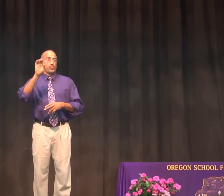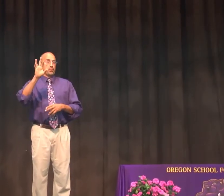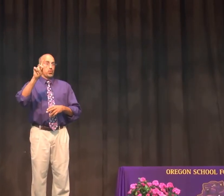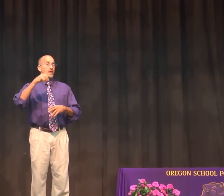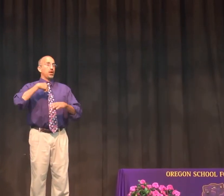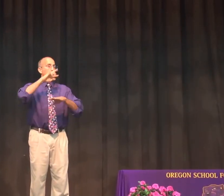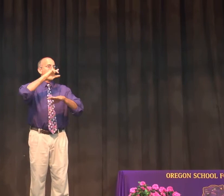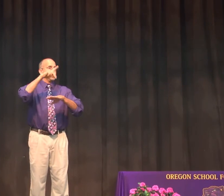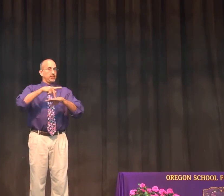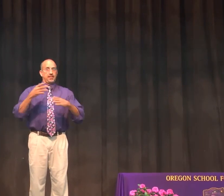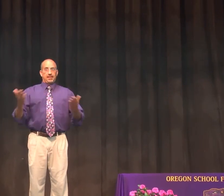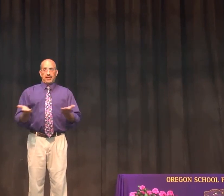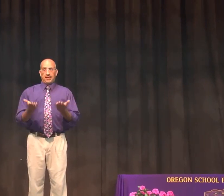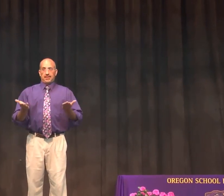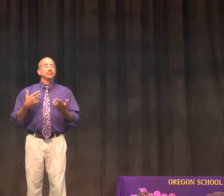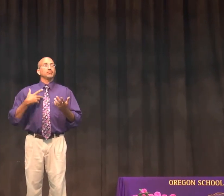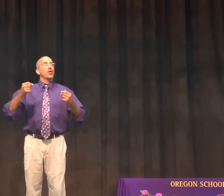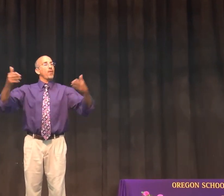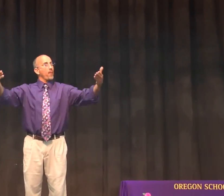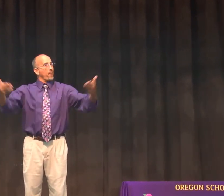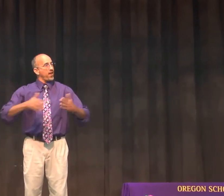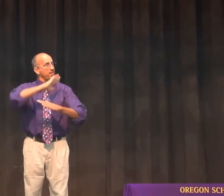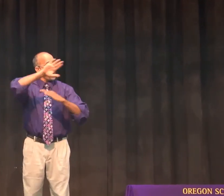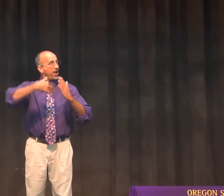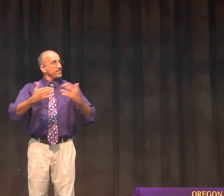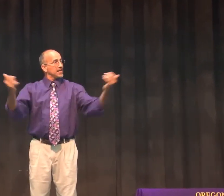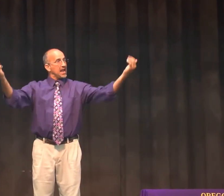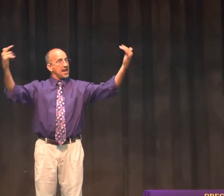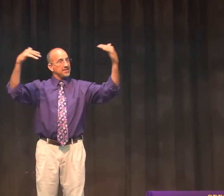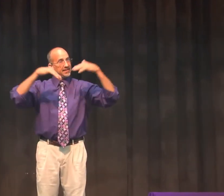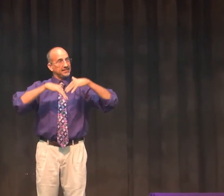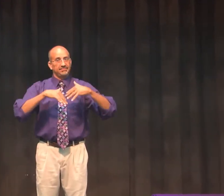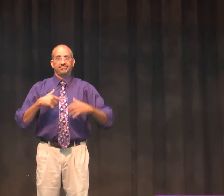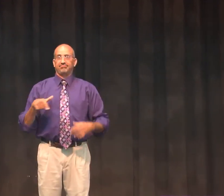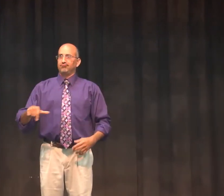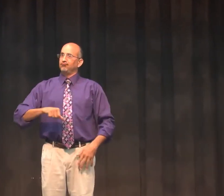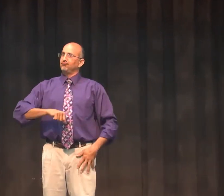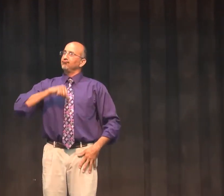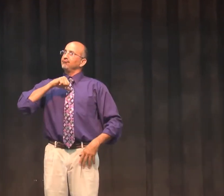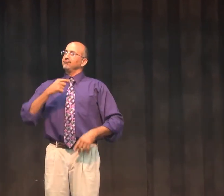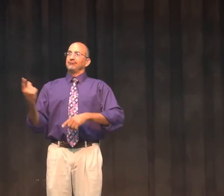I'm Matthew Boyd, the principal here. Welcome all for coming.